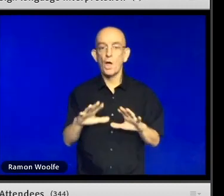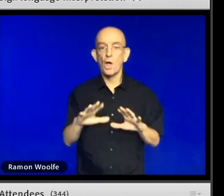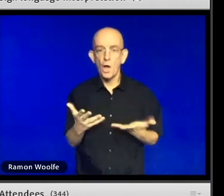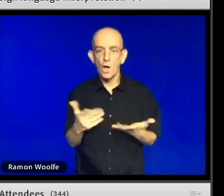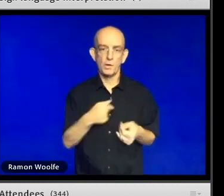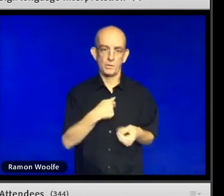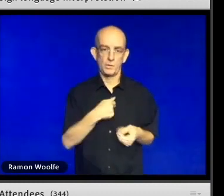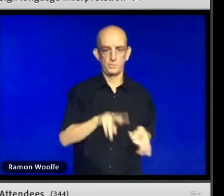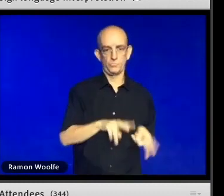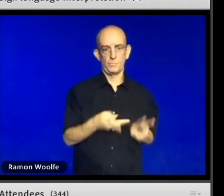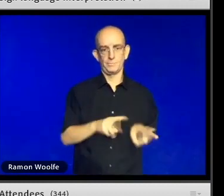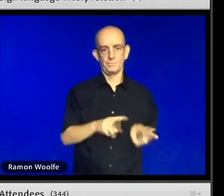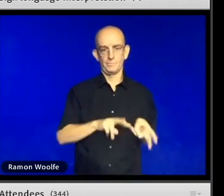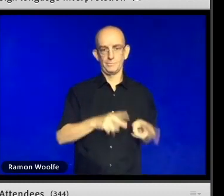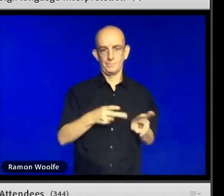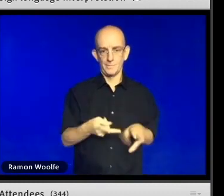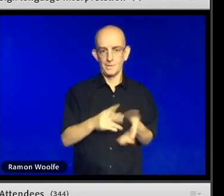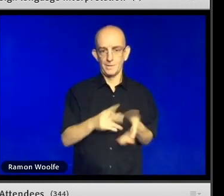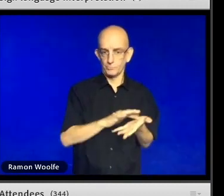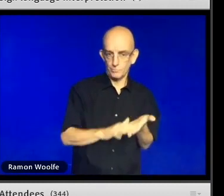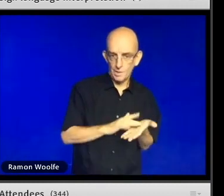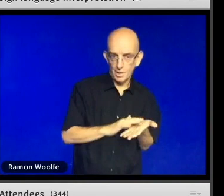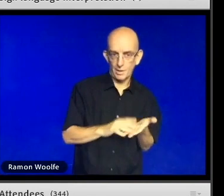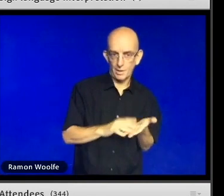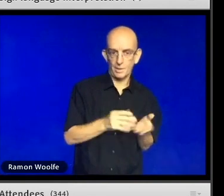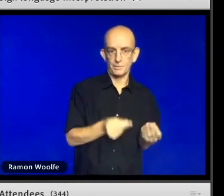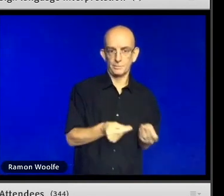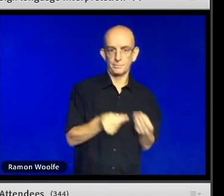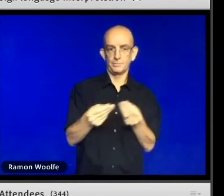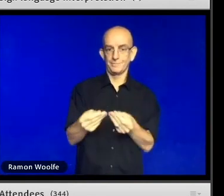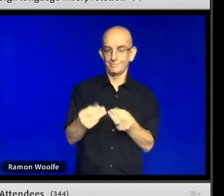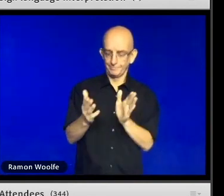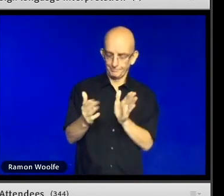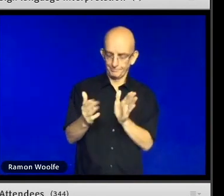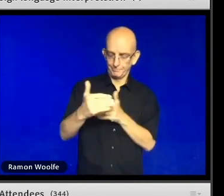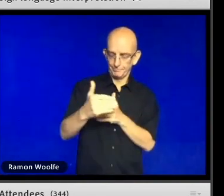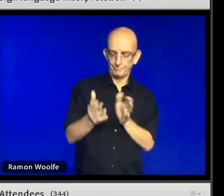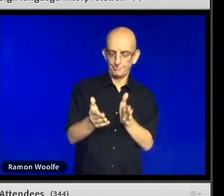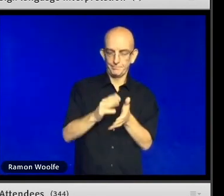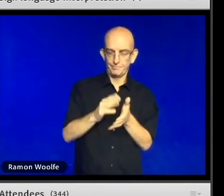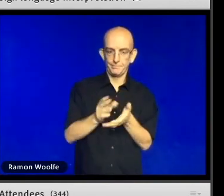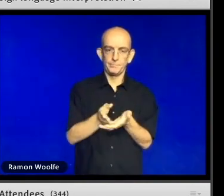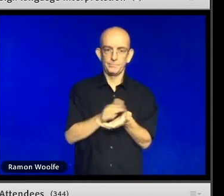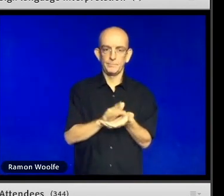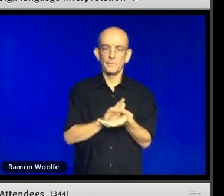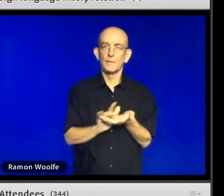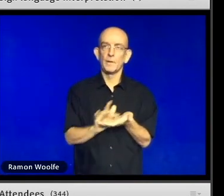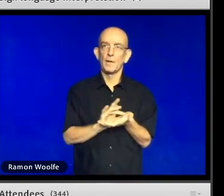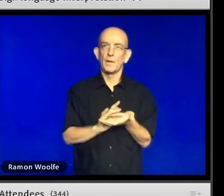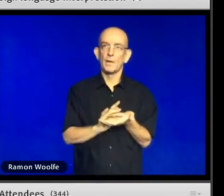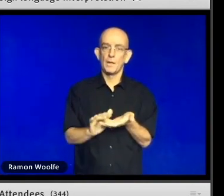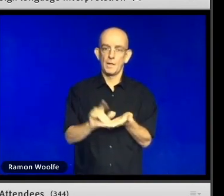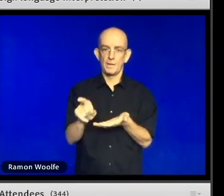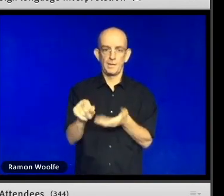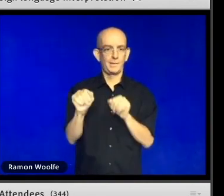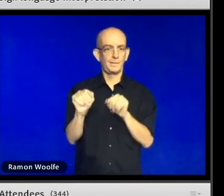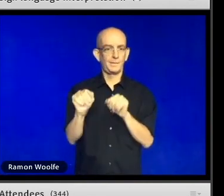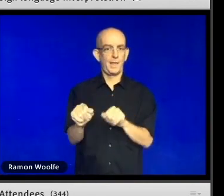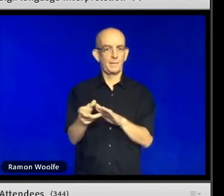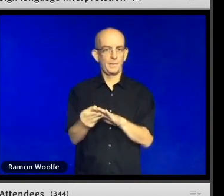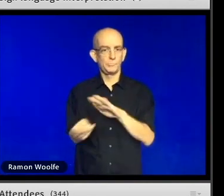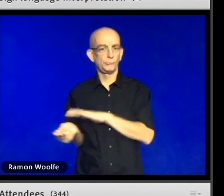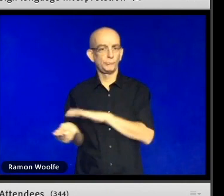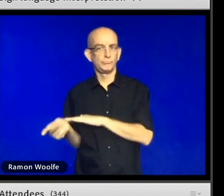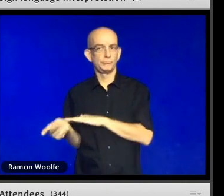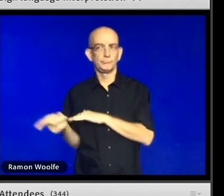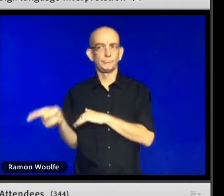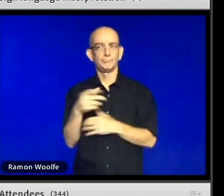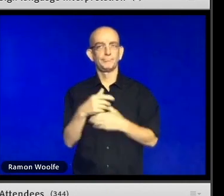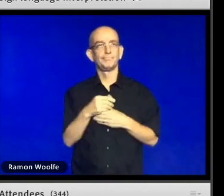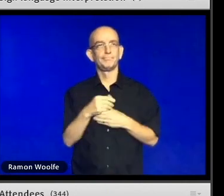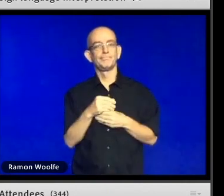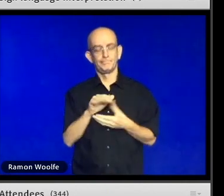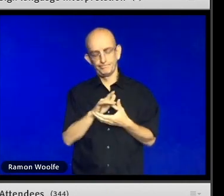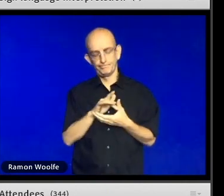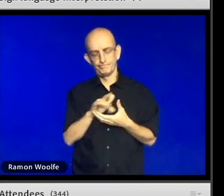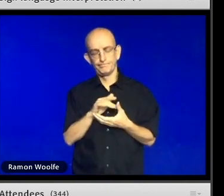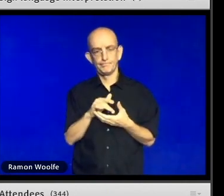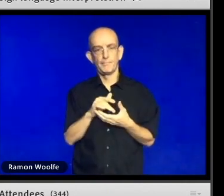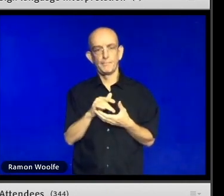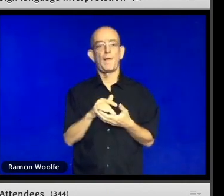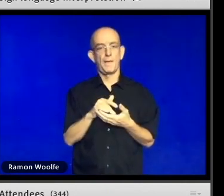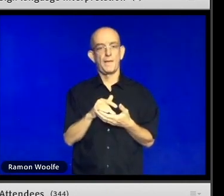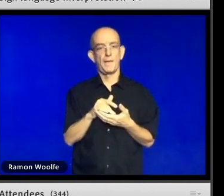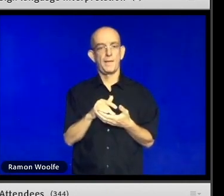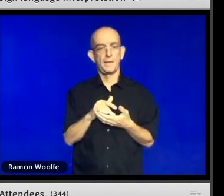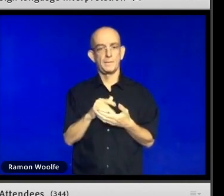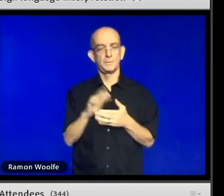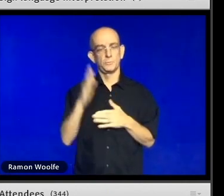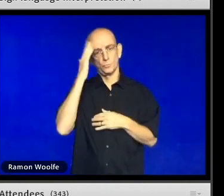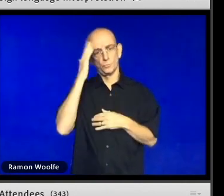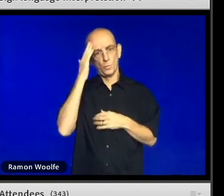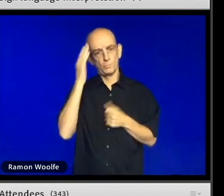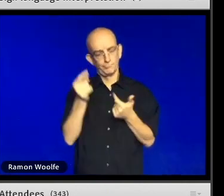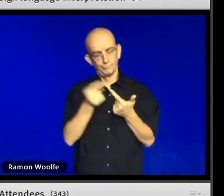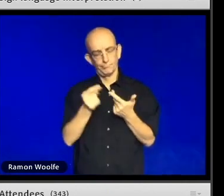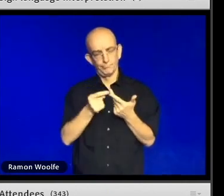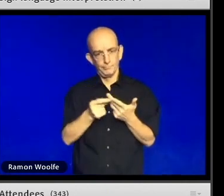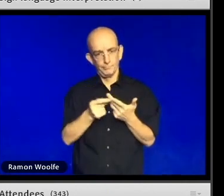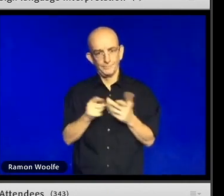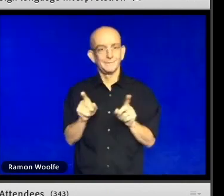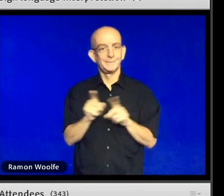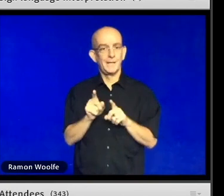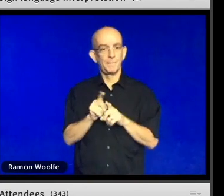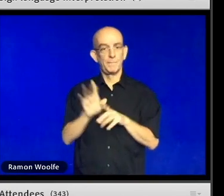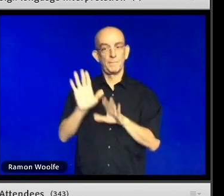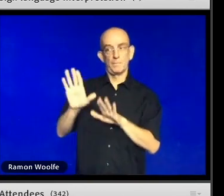be a core part of all of our work. And the second reflection that we hear a few examples